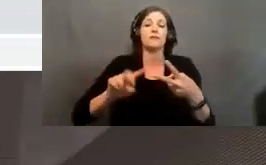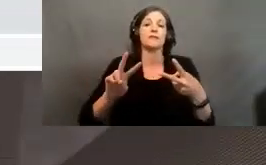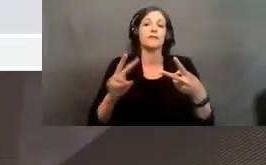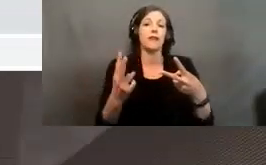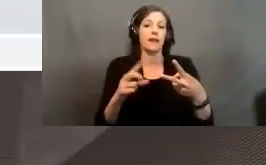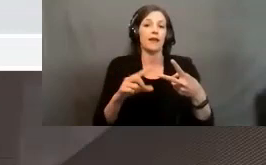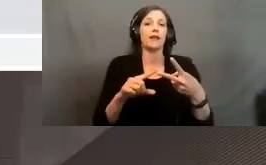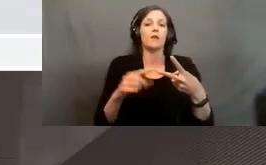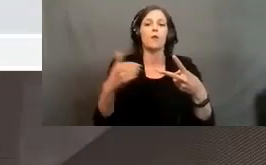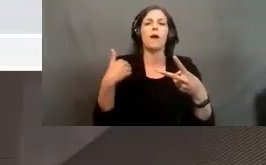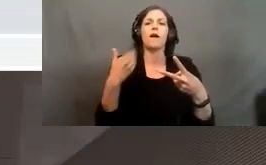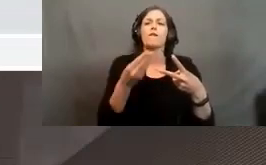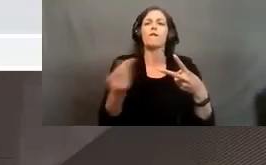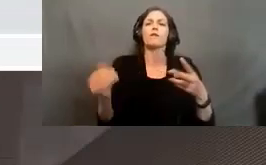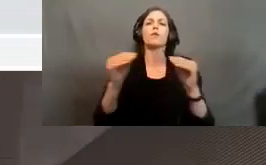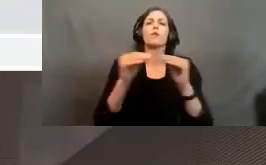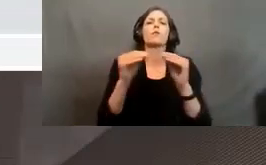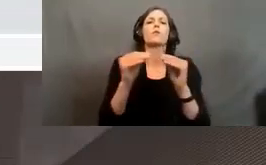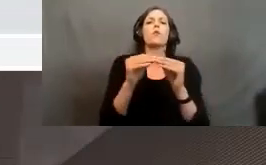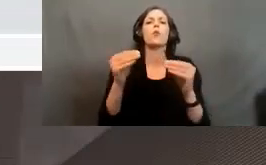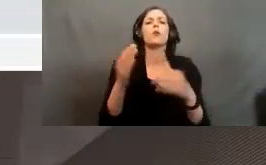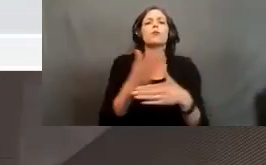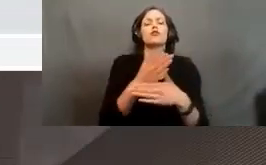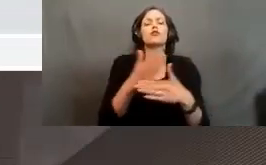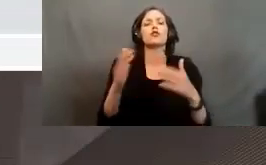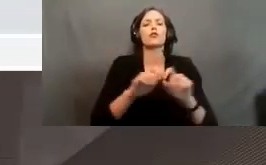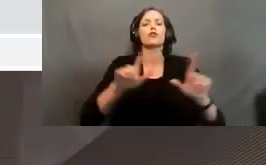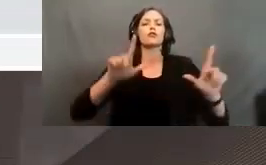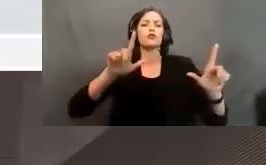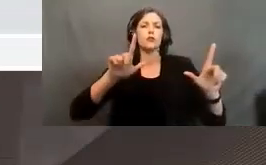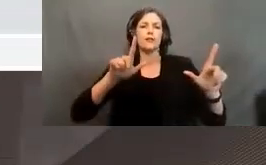more screen share questions asking how it connects to the eye poster